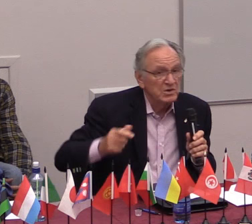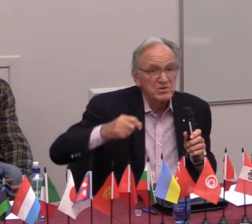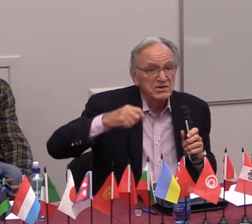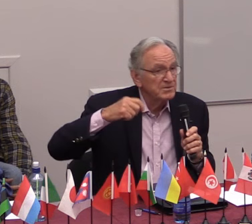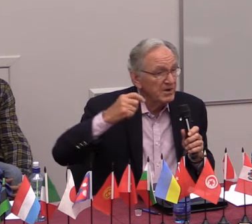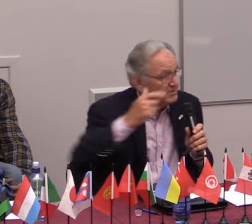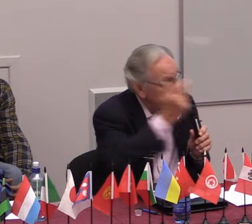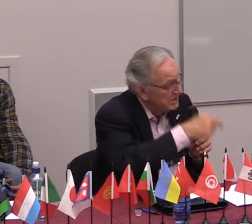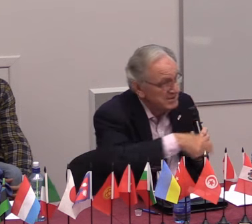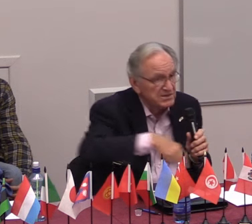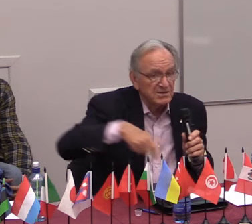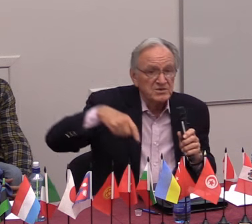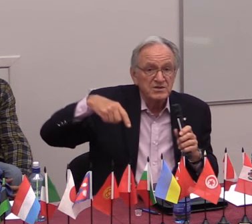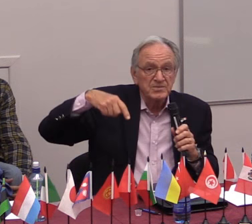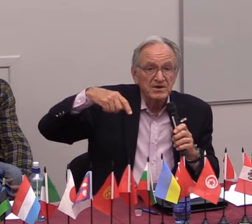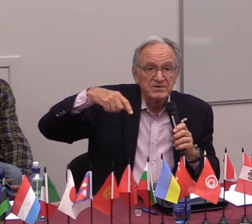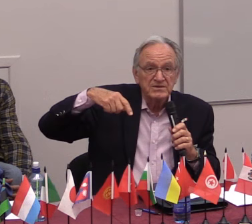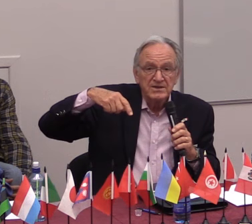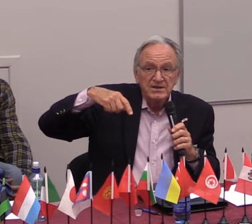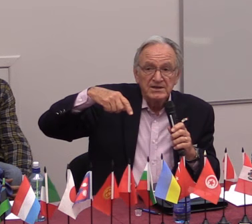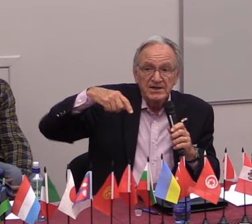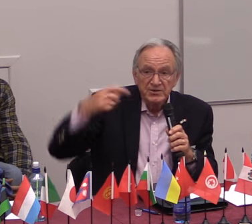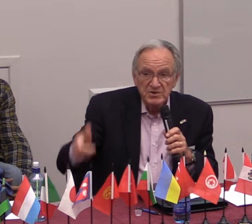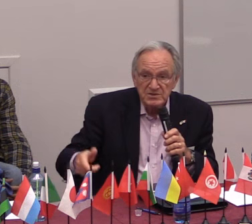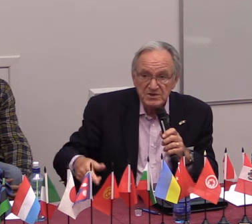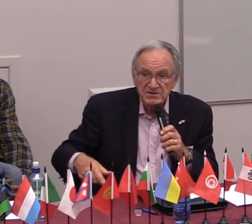So it goes to the Department of Justice, it goes to the Department of Health and Human